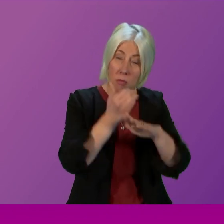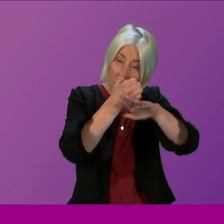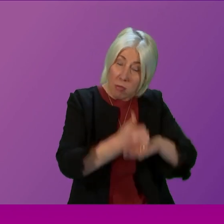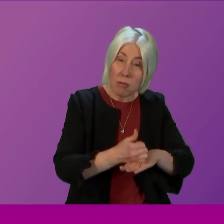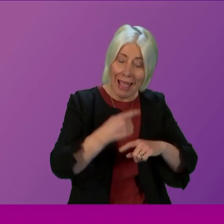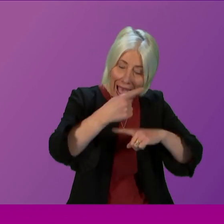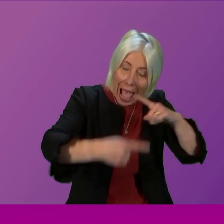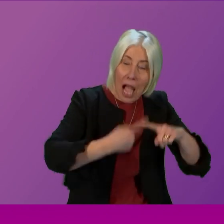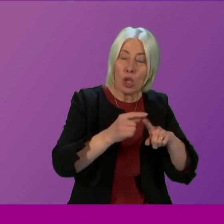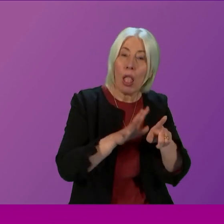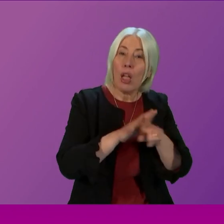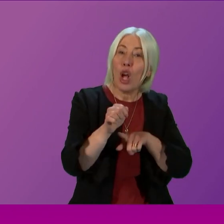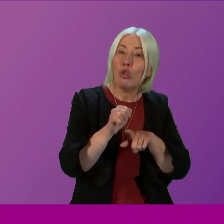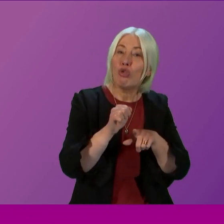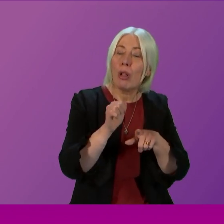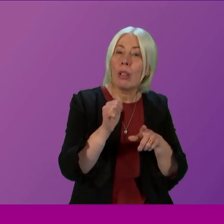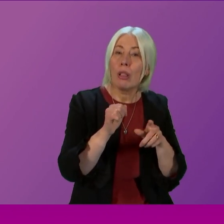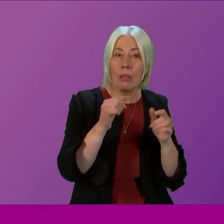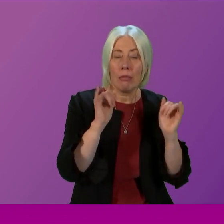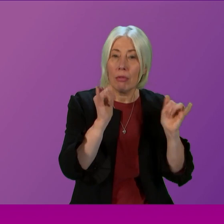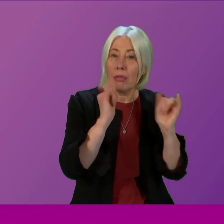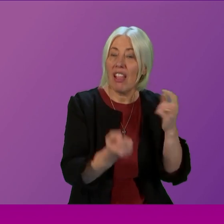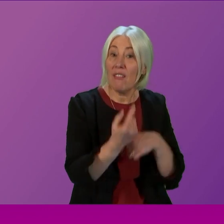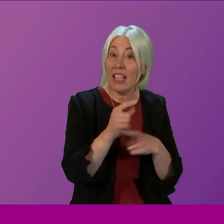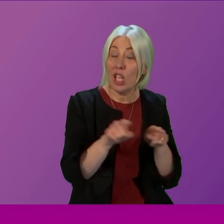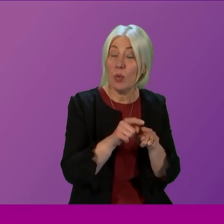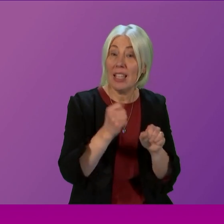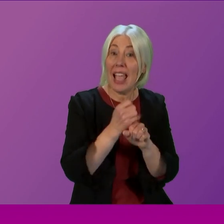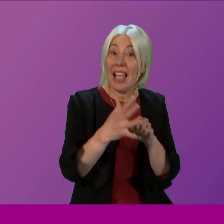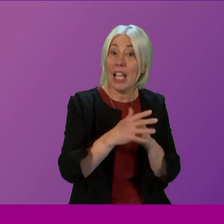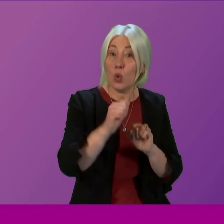cultural calendar and that continues to raise Glasgow’s profile worldwide as an exciting,